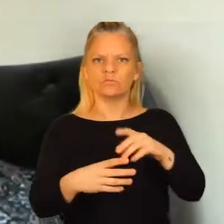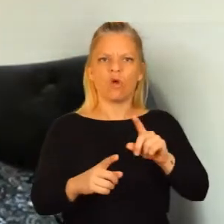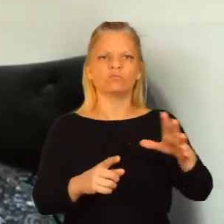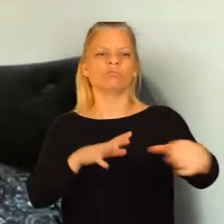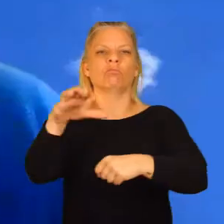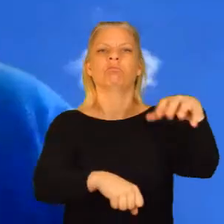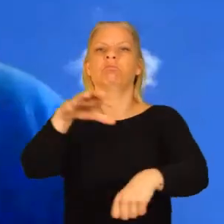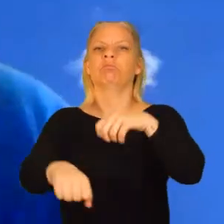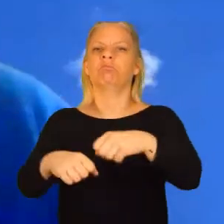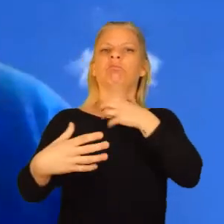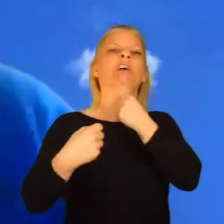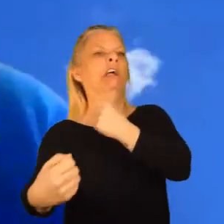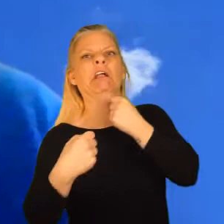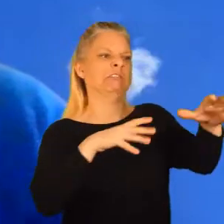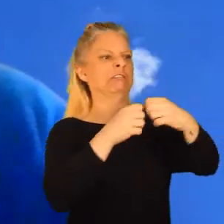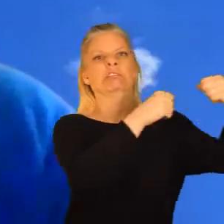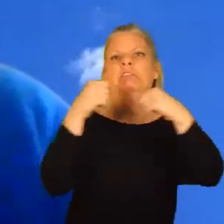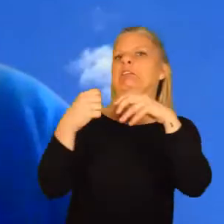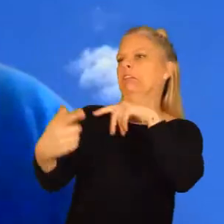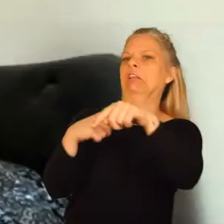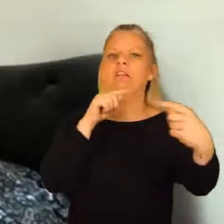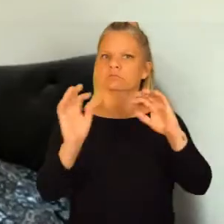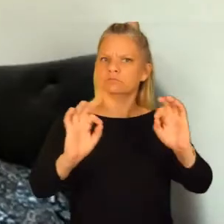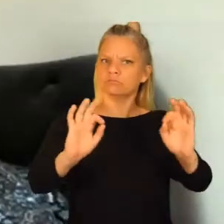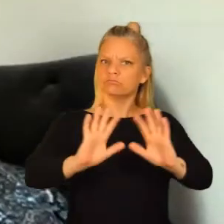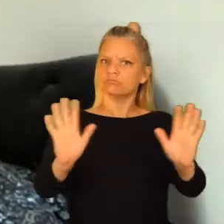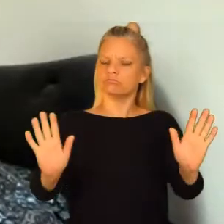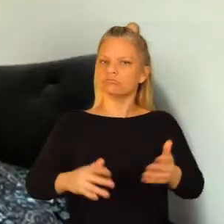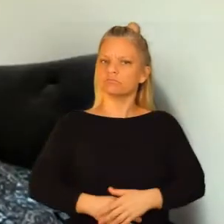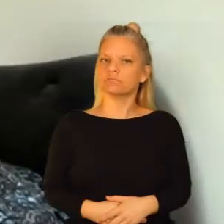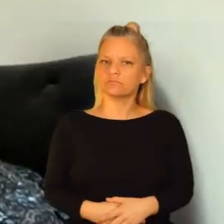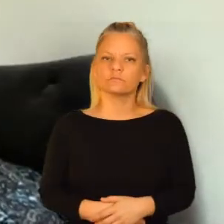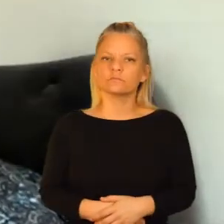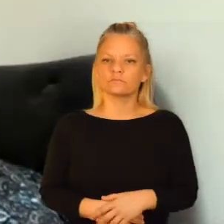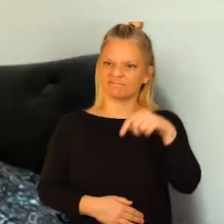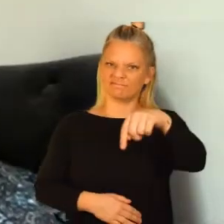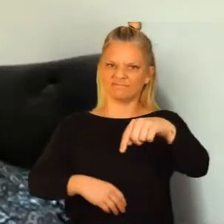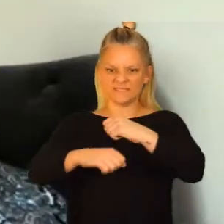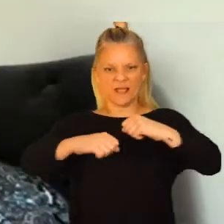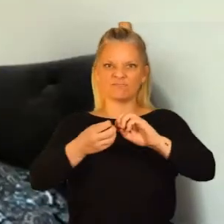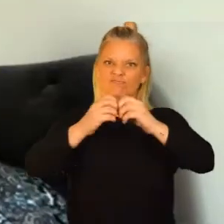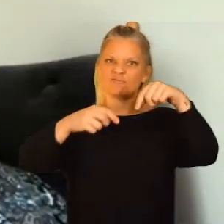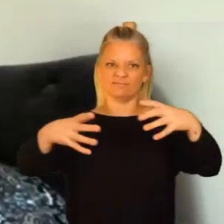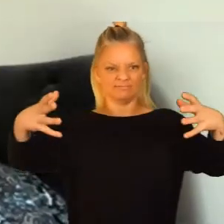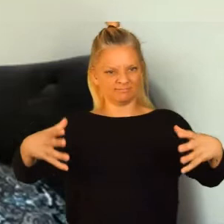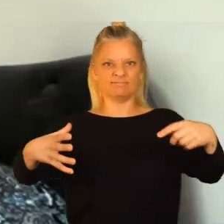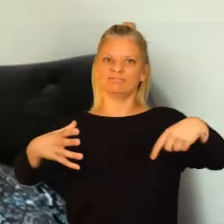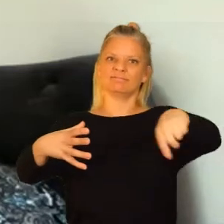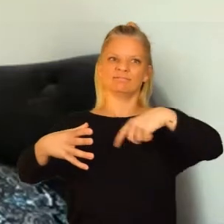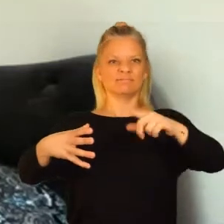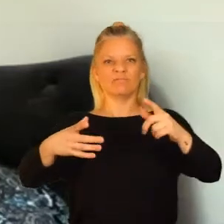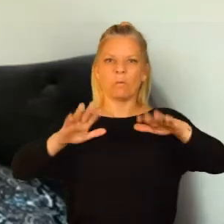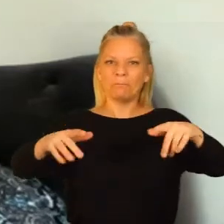there most weeks and yeah so the why is kind of I'm there to help the group and to be useful to